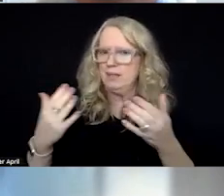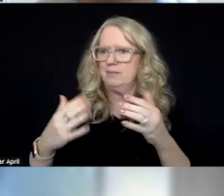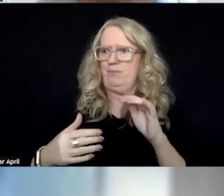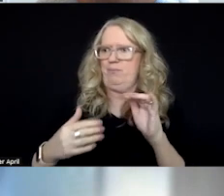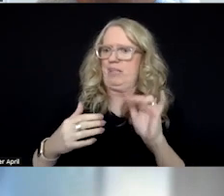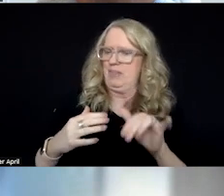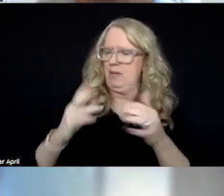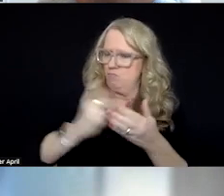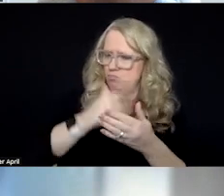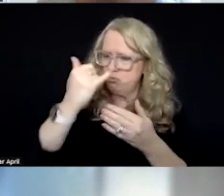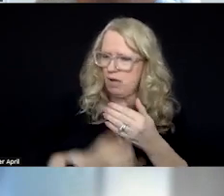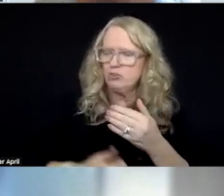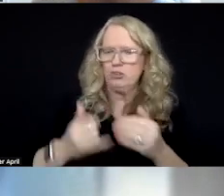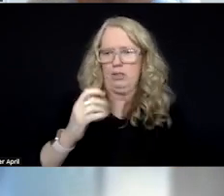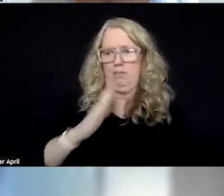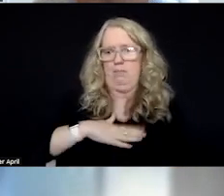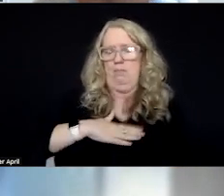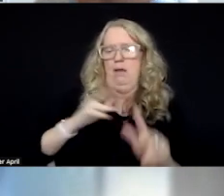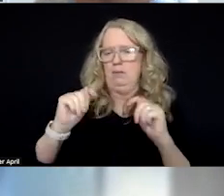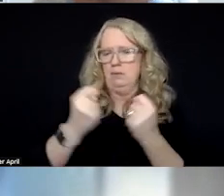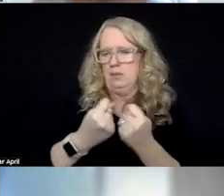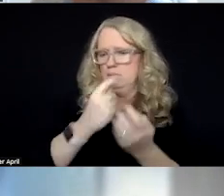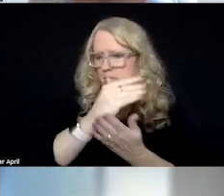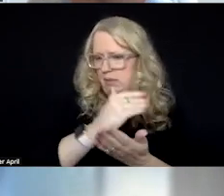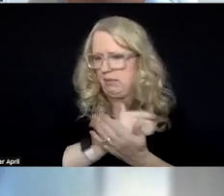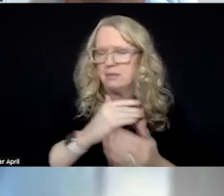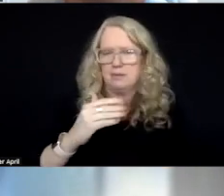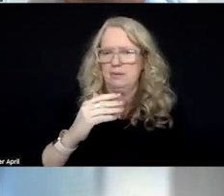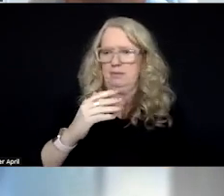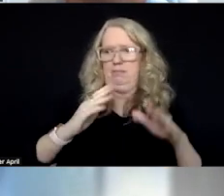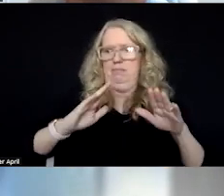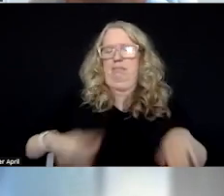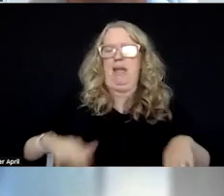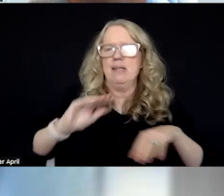PROJECT ON MY TEAM'S LIST THAT HAS NOT LAUNCHED YET IS ACTUALLY